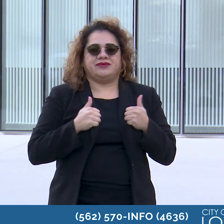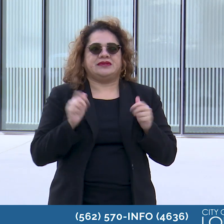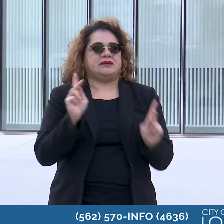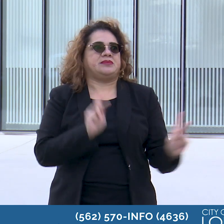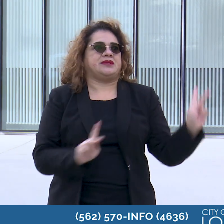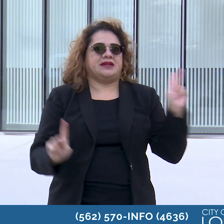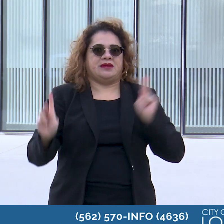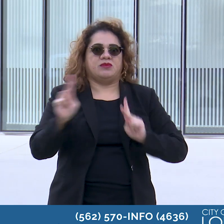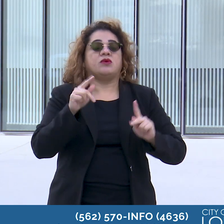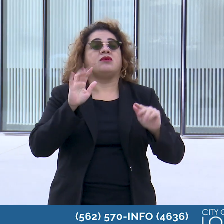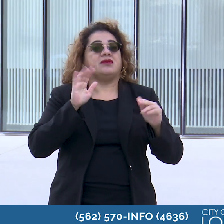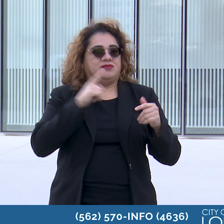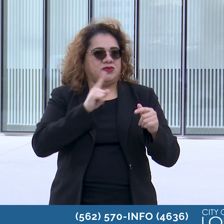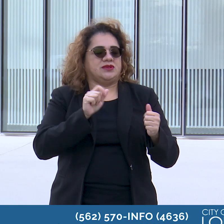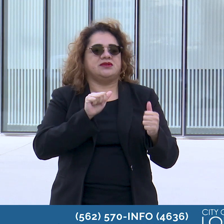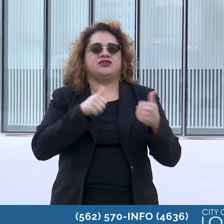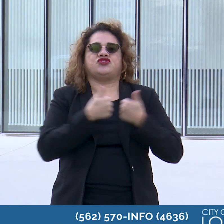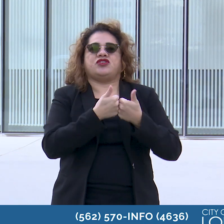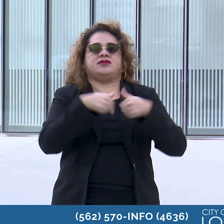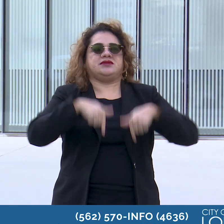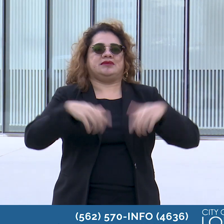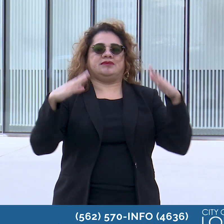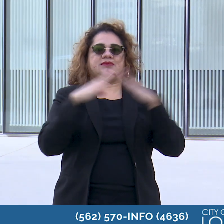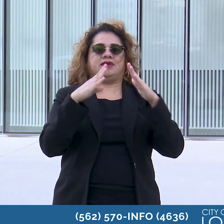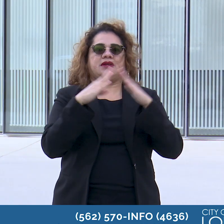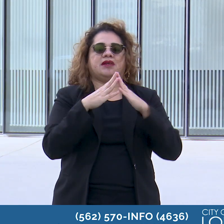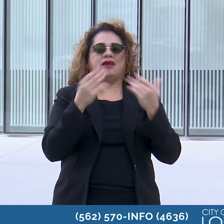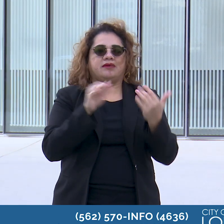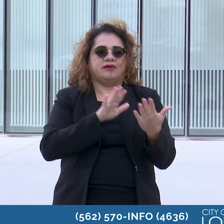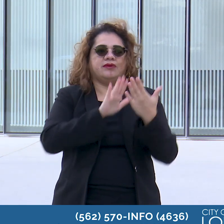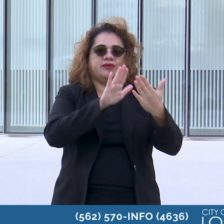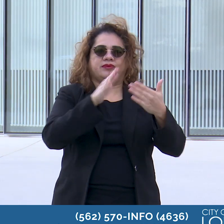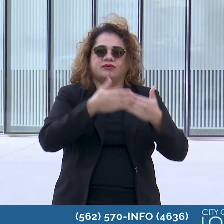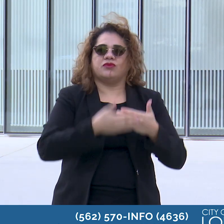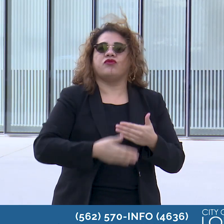single biggest threat that will remain as we move forward.